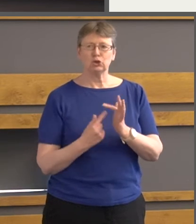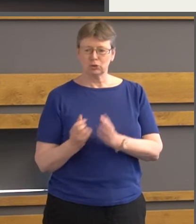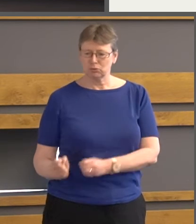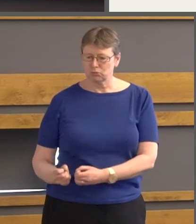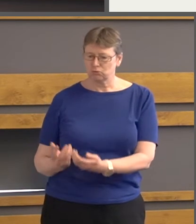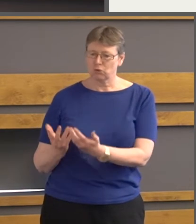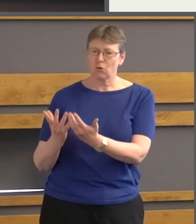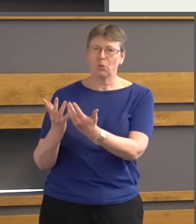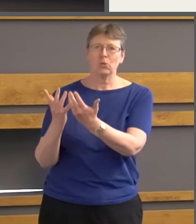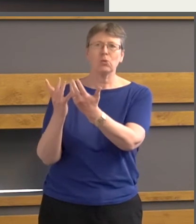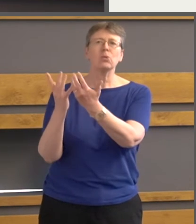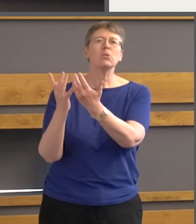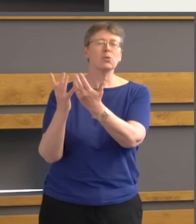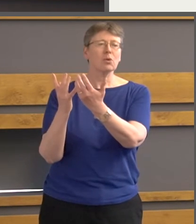I've seen the jute.